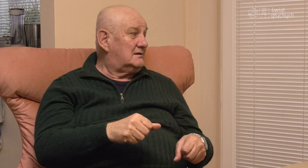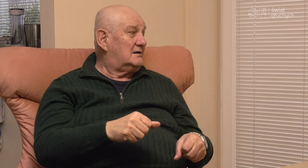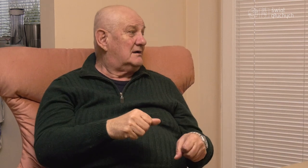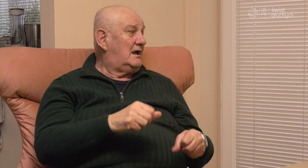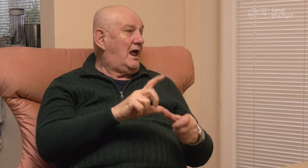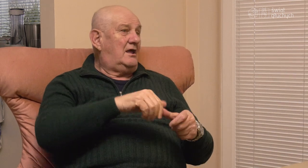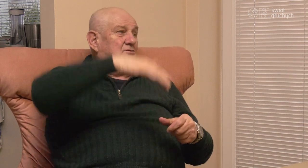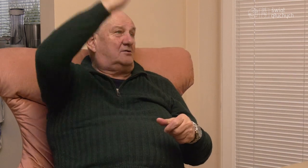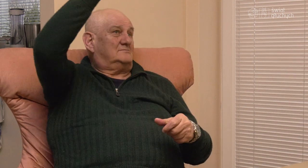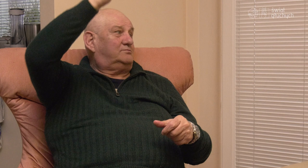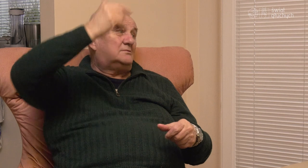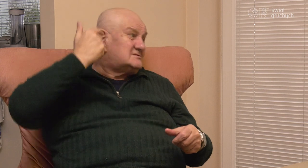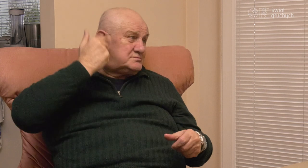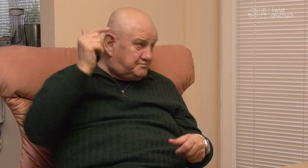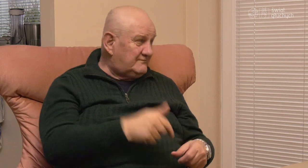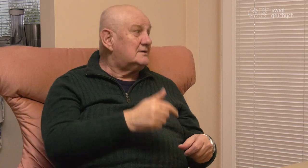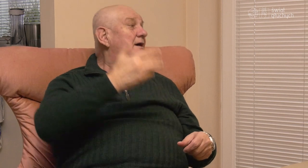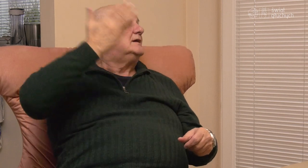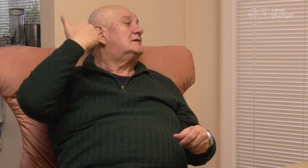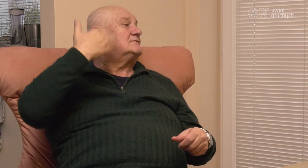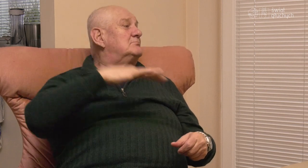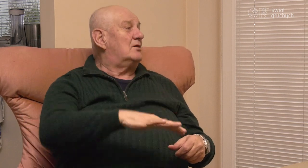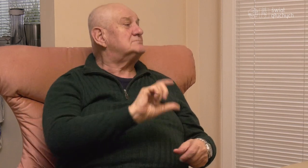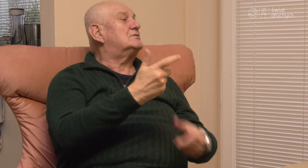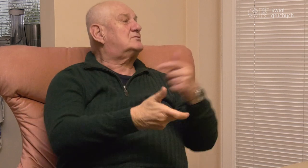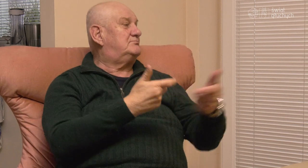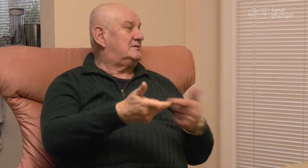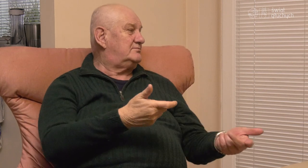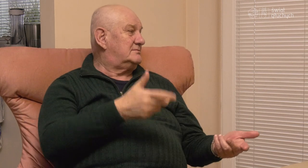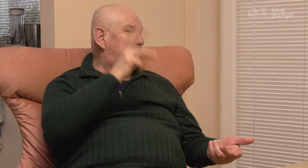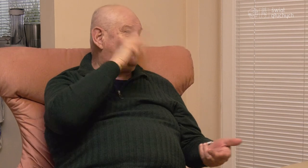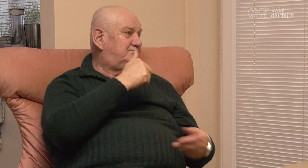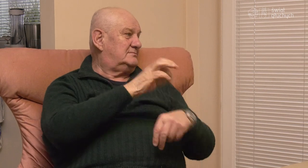but what would the doctors did at this time, nothing!